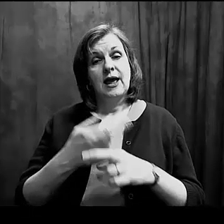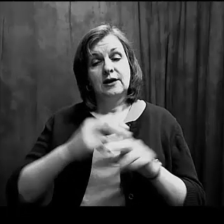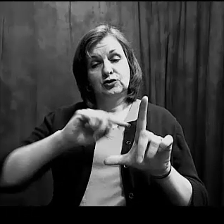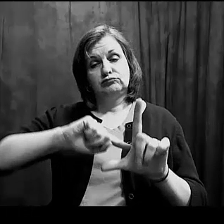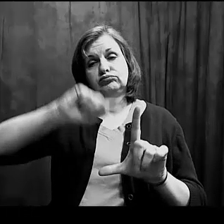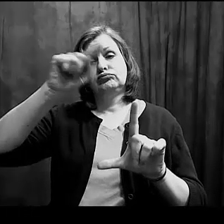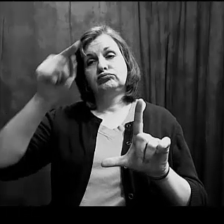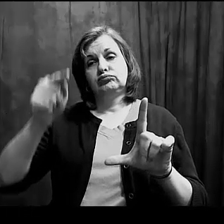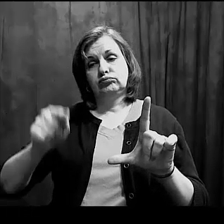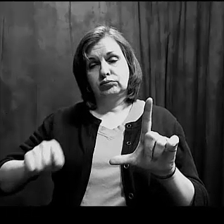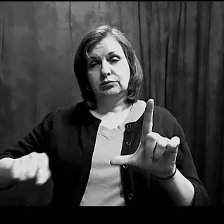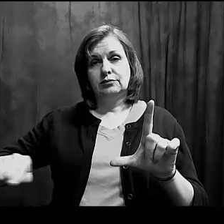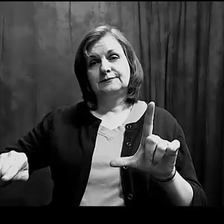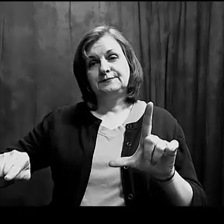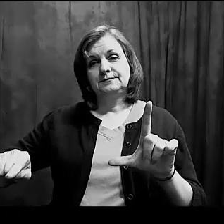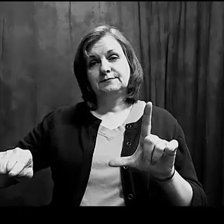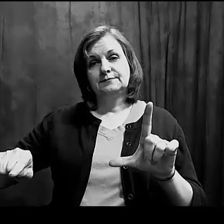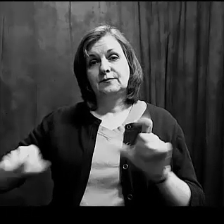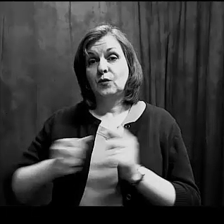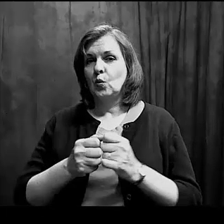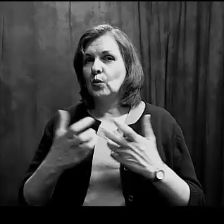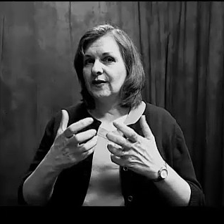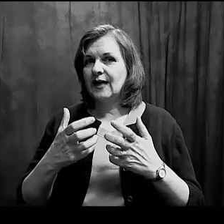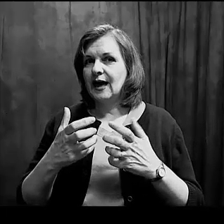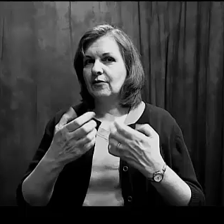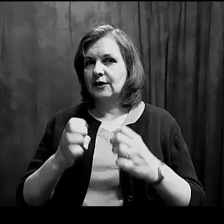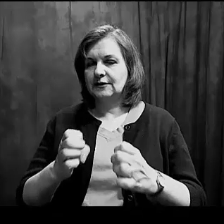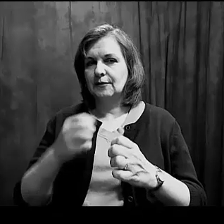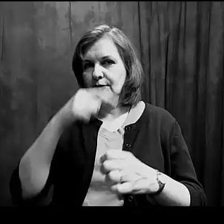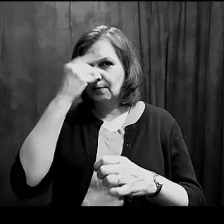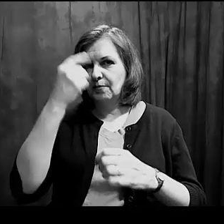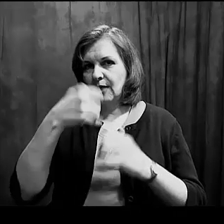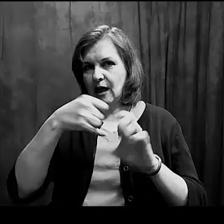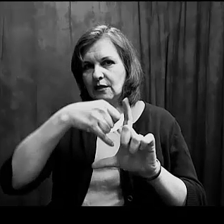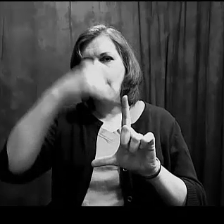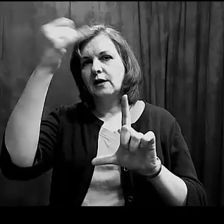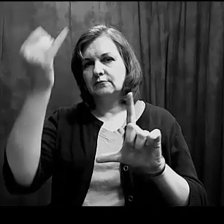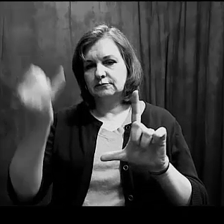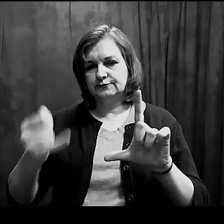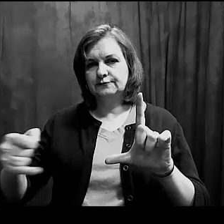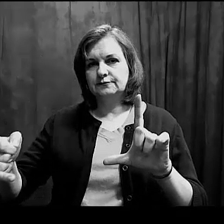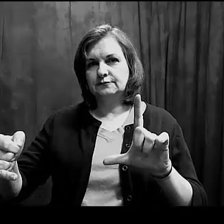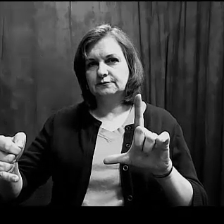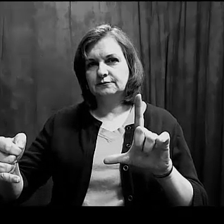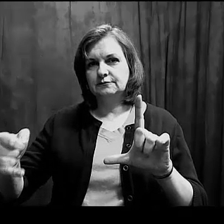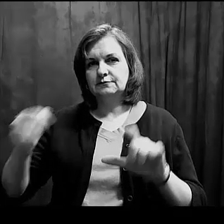without the enzyme the black line